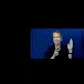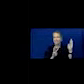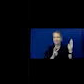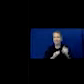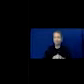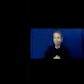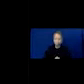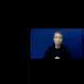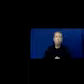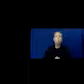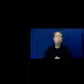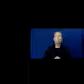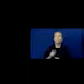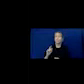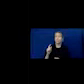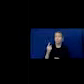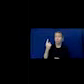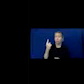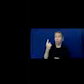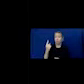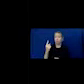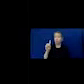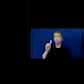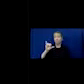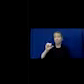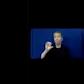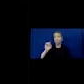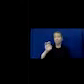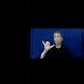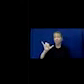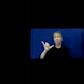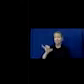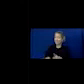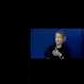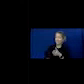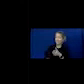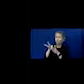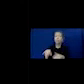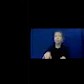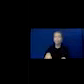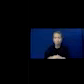The individual starts out in discovery, then moves into a vocational profile or a discovery